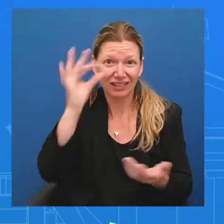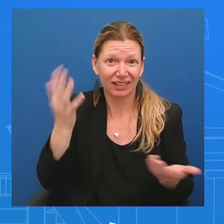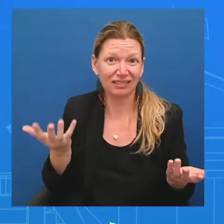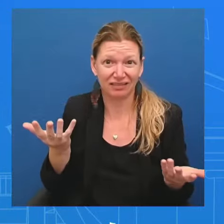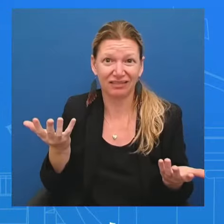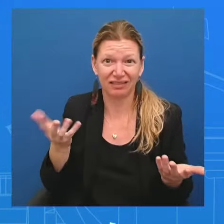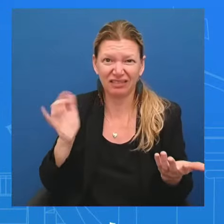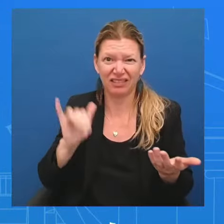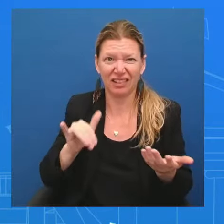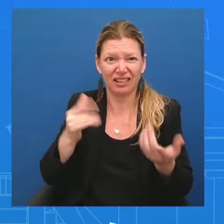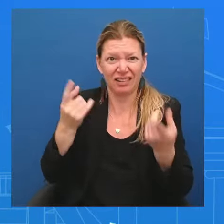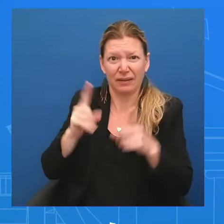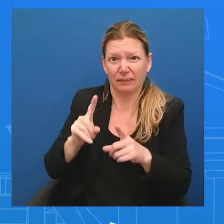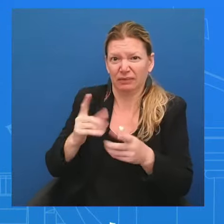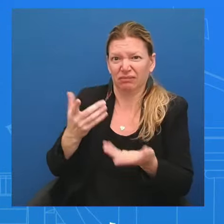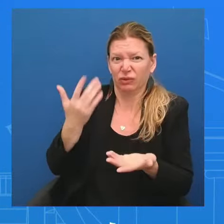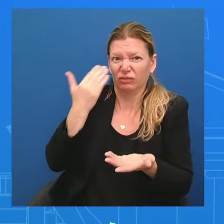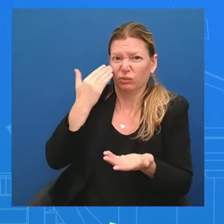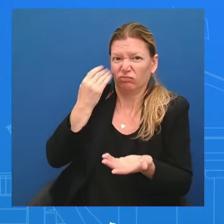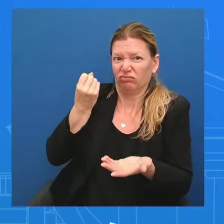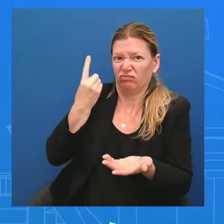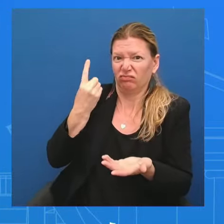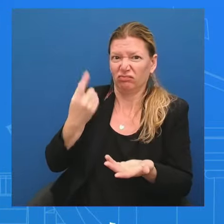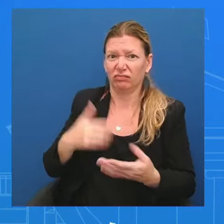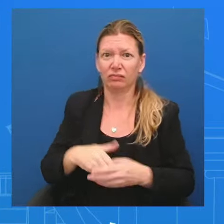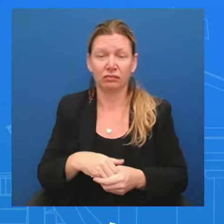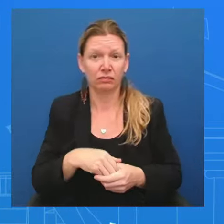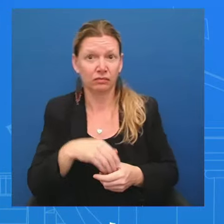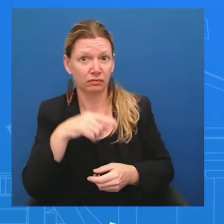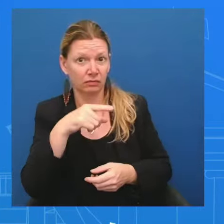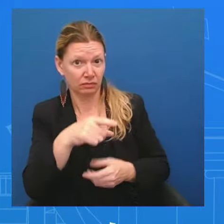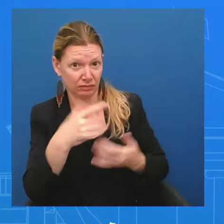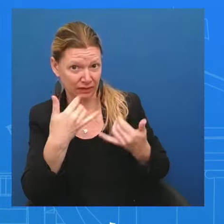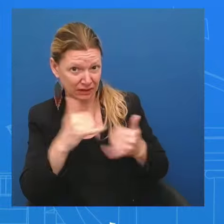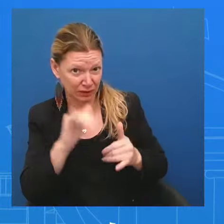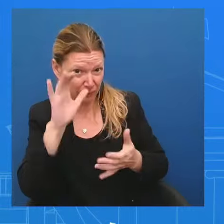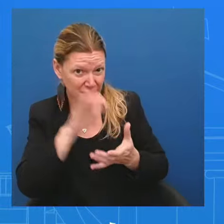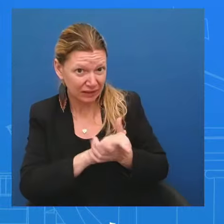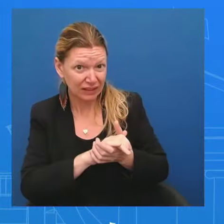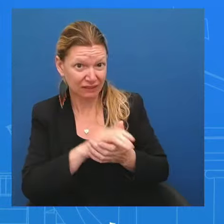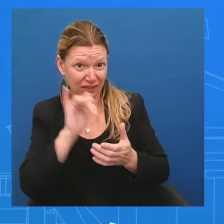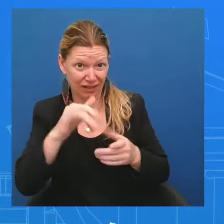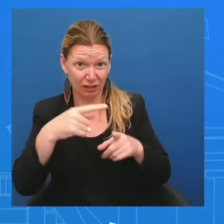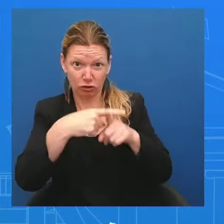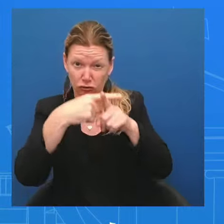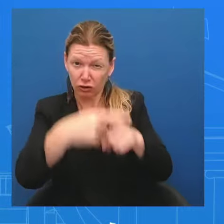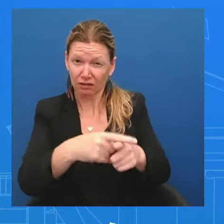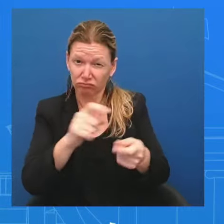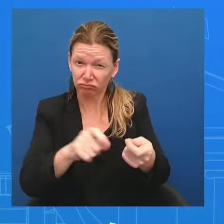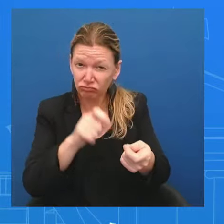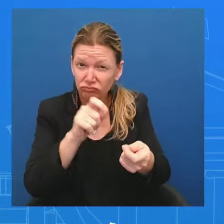was precise and proportional? Mr. Kirby: There's an investigation. I think we're going to let the Israelis do their work. I don't think you can expect me